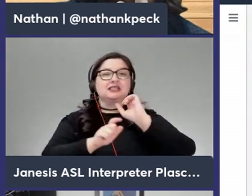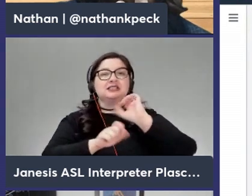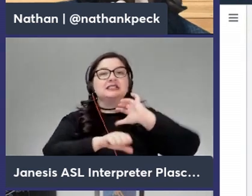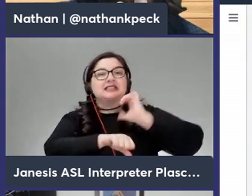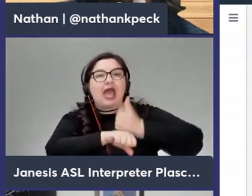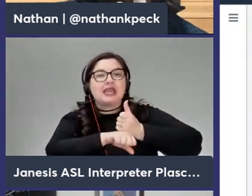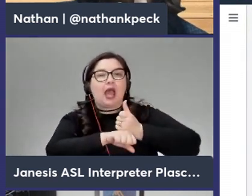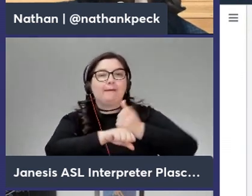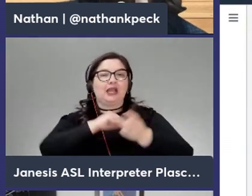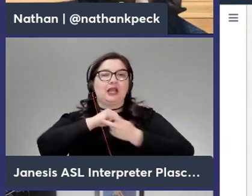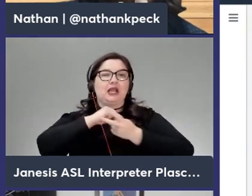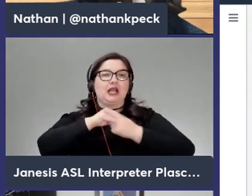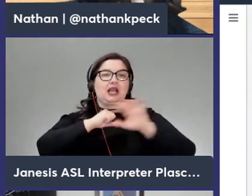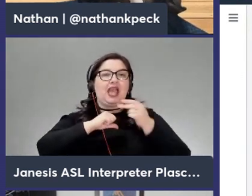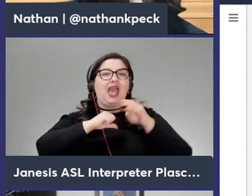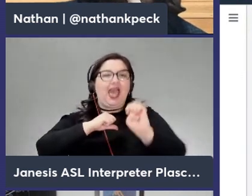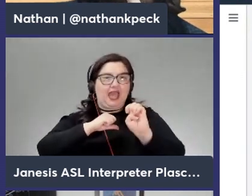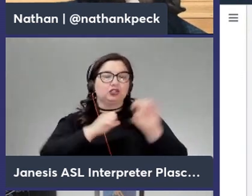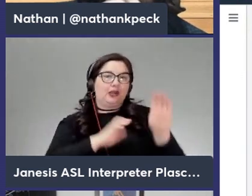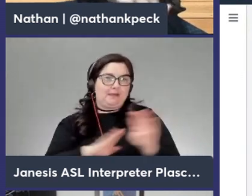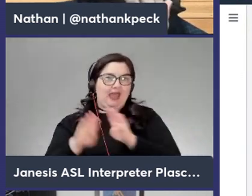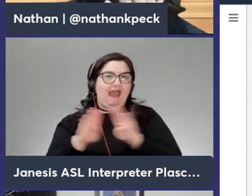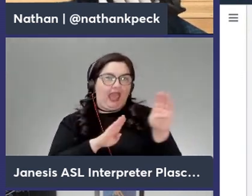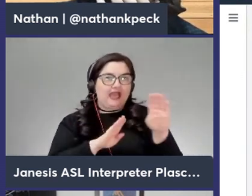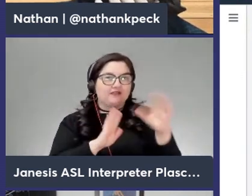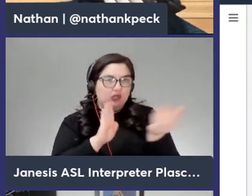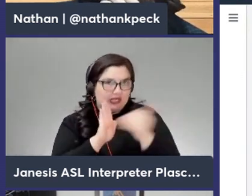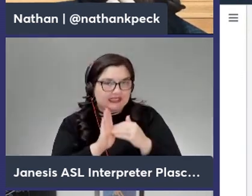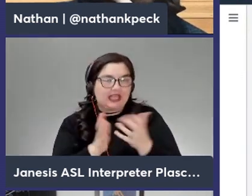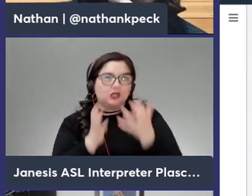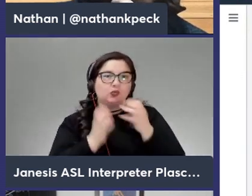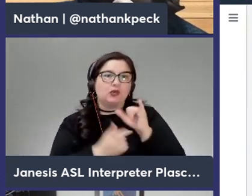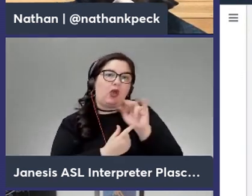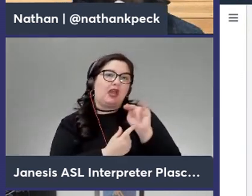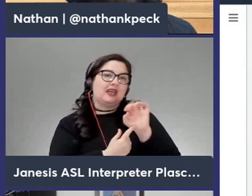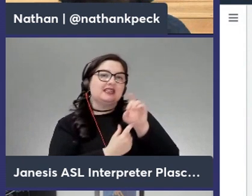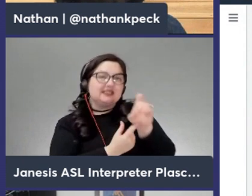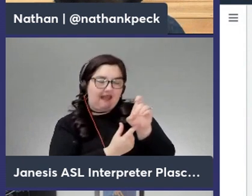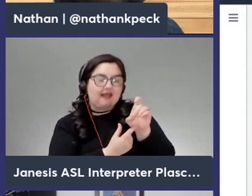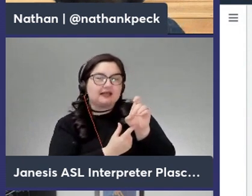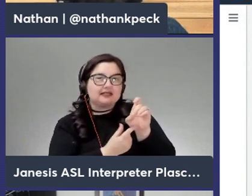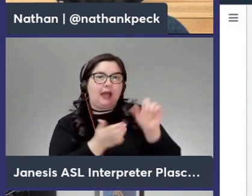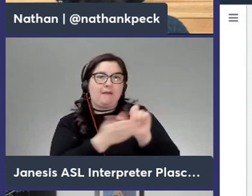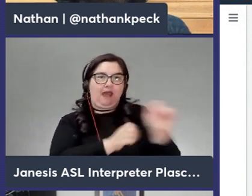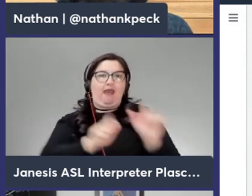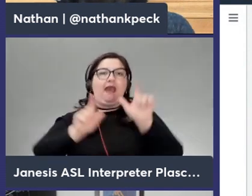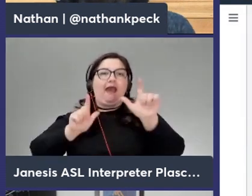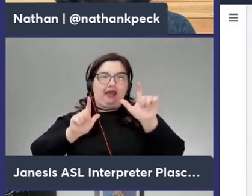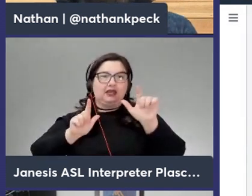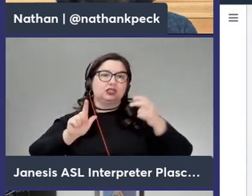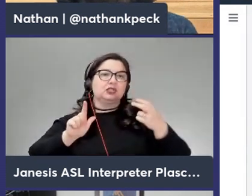So like I said, we want the index page, the HTML page, to load off of that EC2 Instance